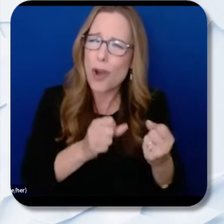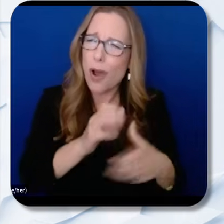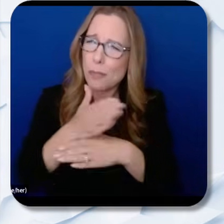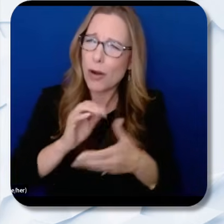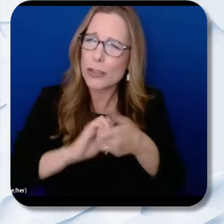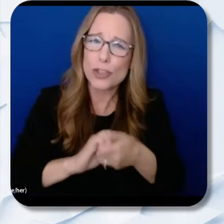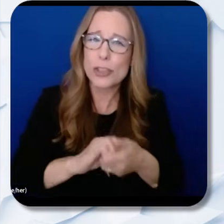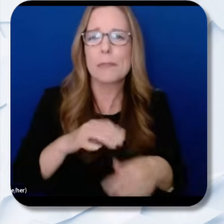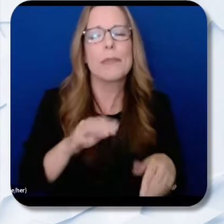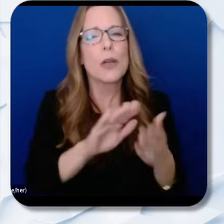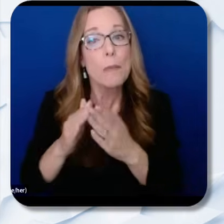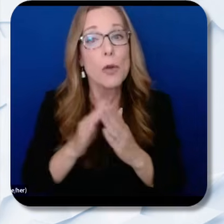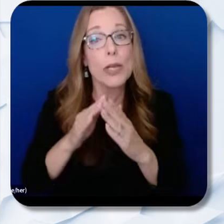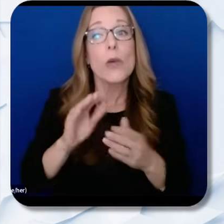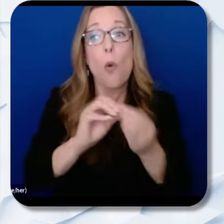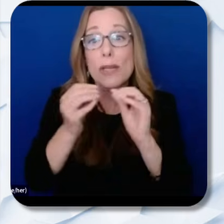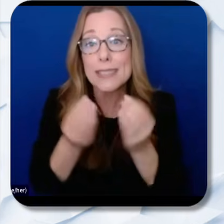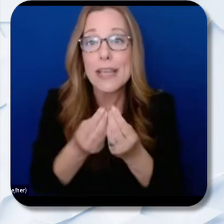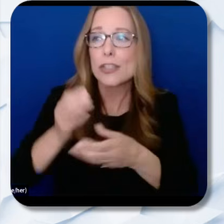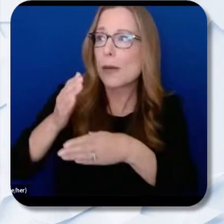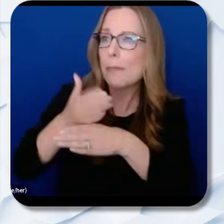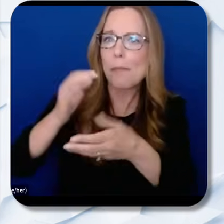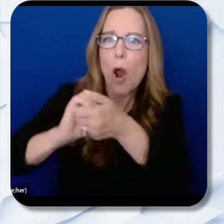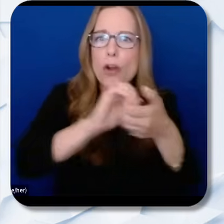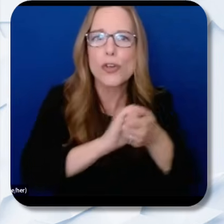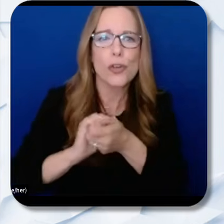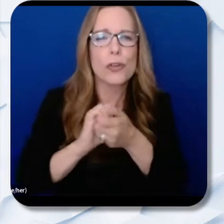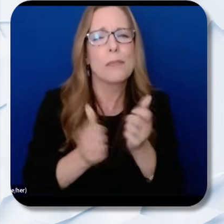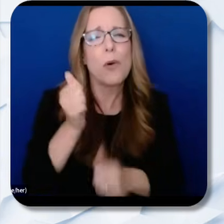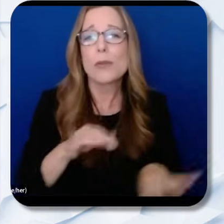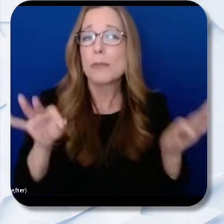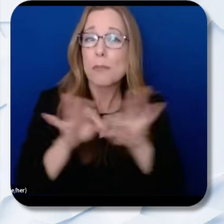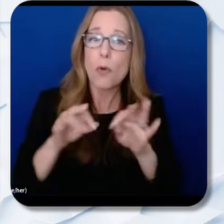It's a sense of safety, stability, and hope.